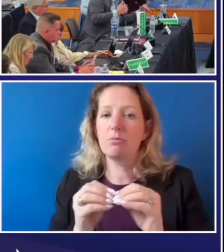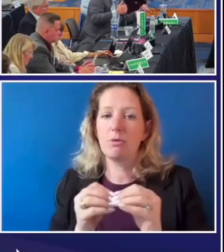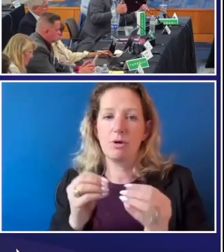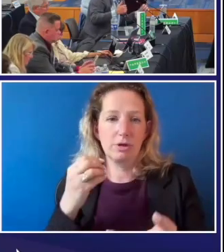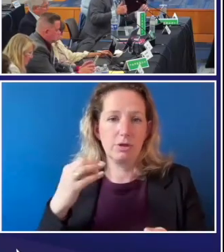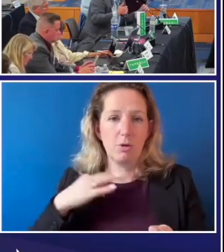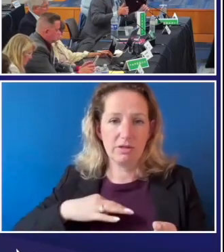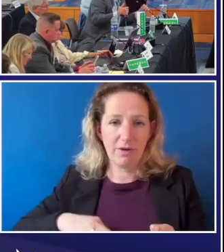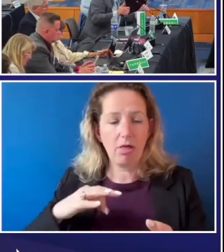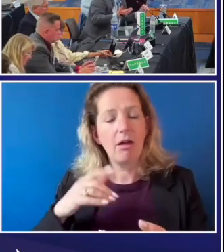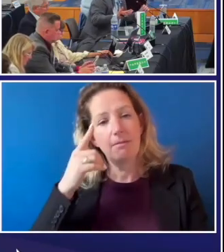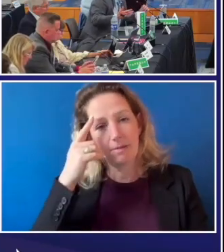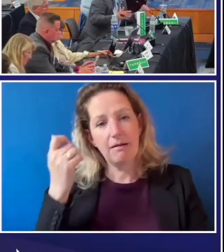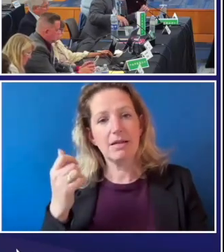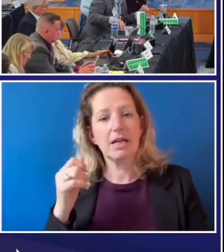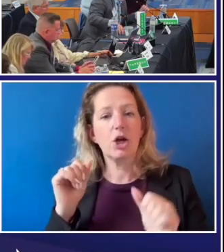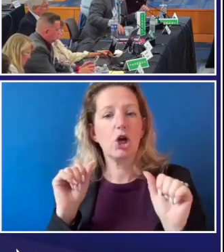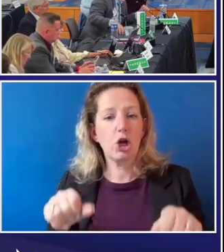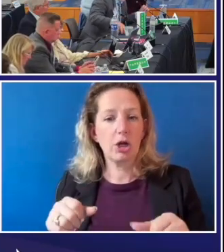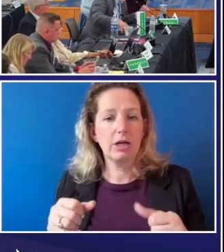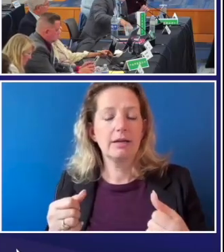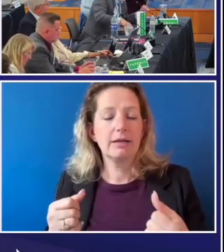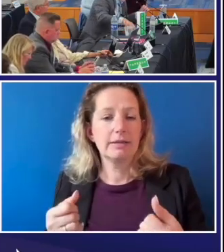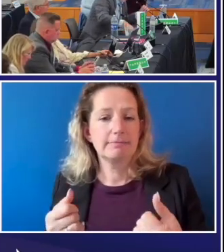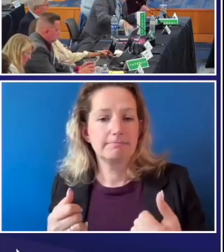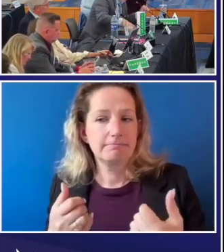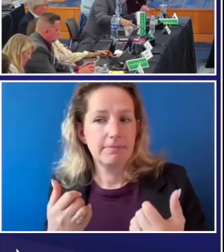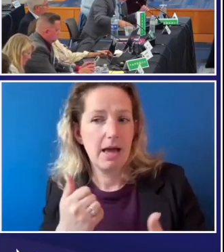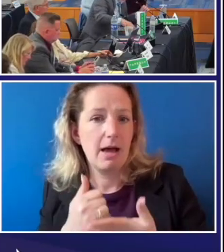could create the possibility of identifying situations